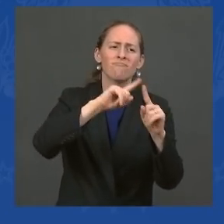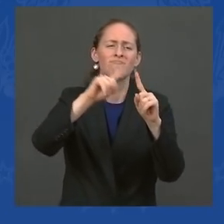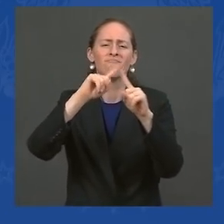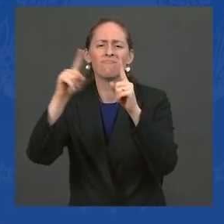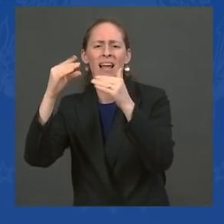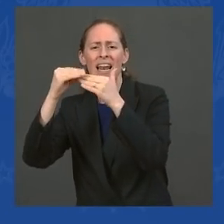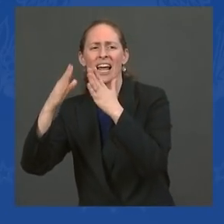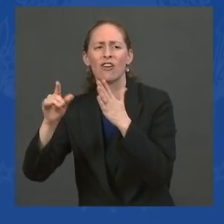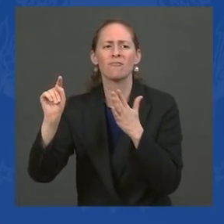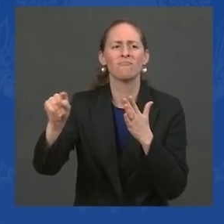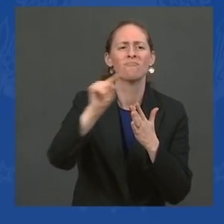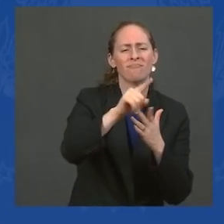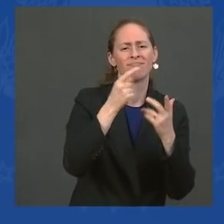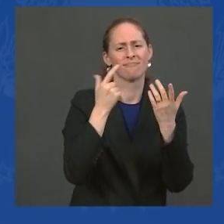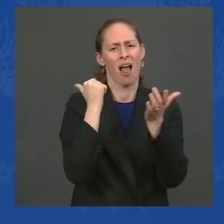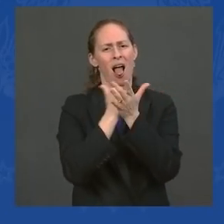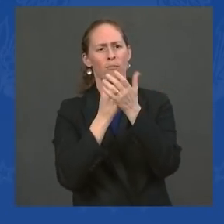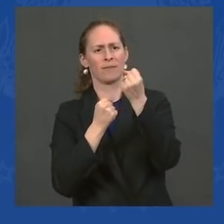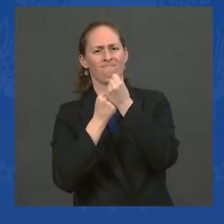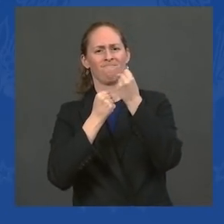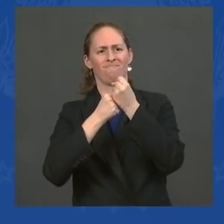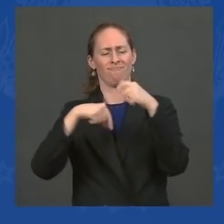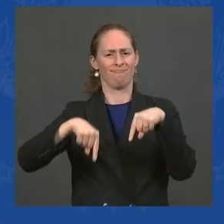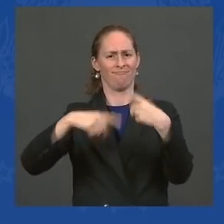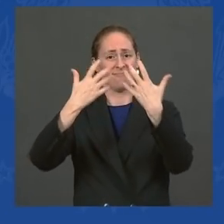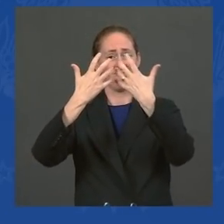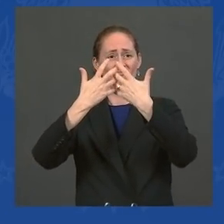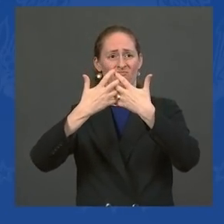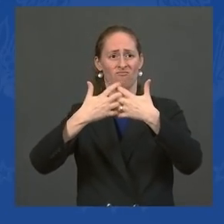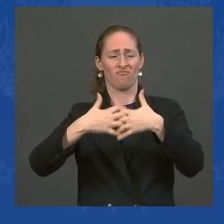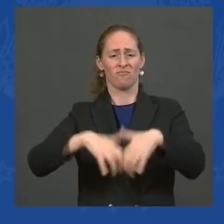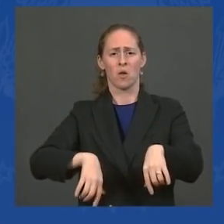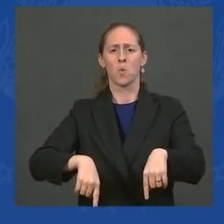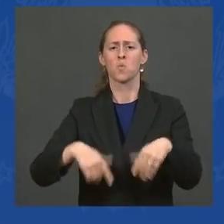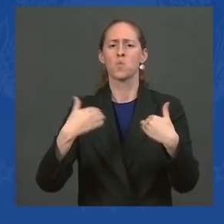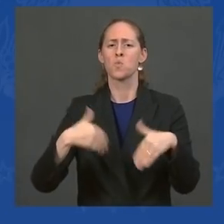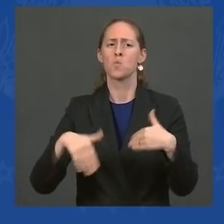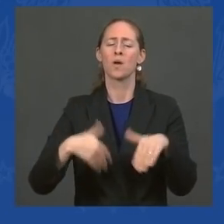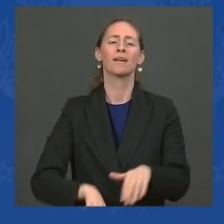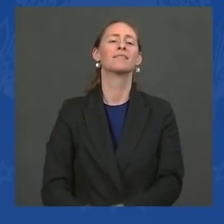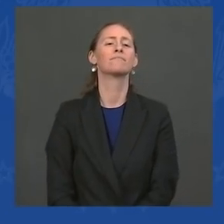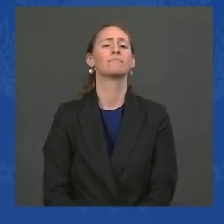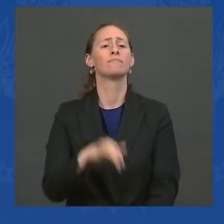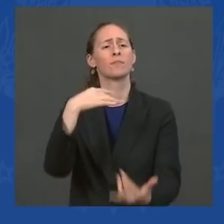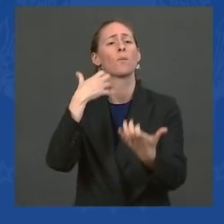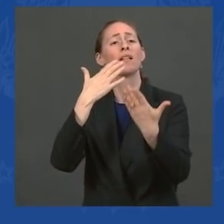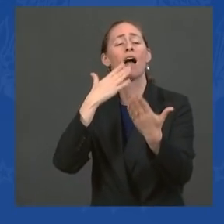And it's really, really important. And I want to thank Brenda, the Council on Economic Quality --